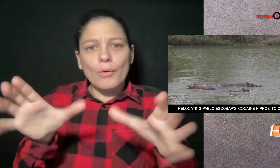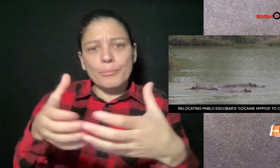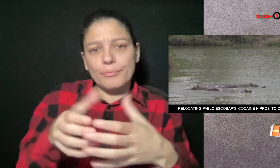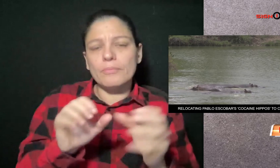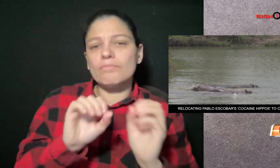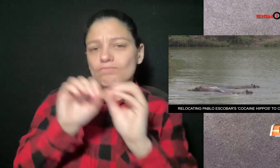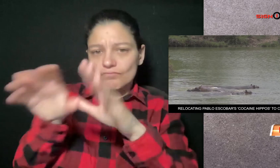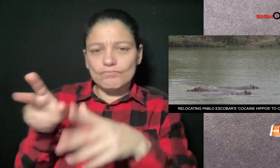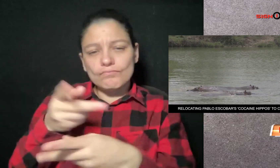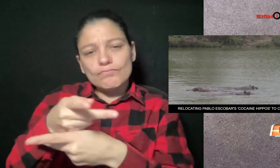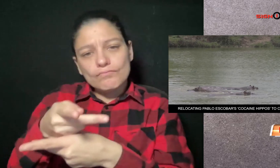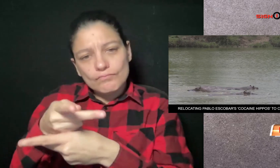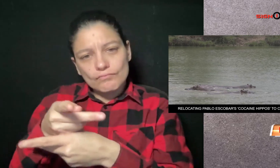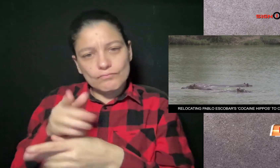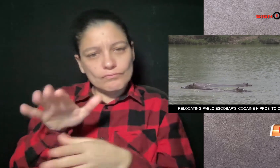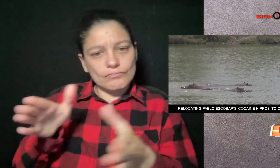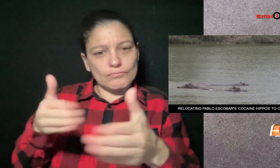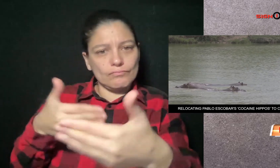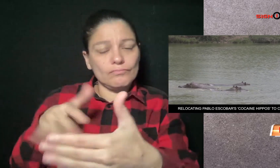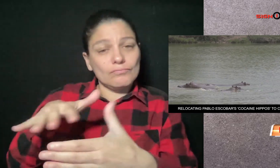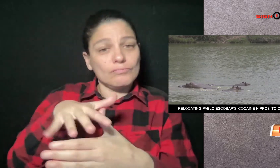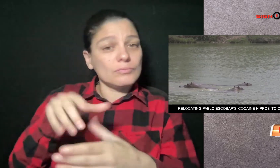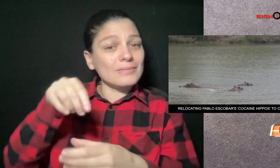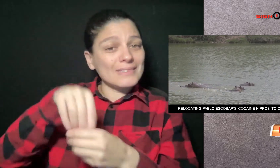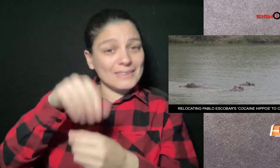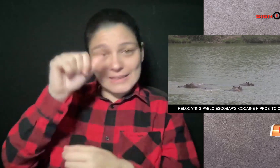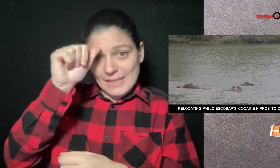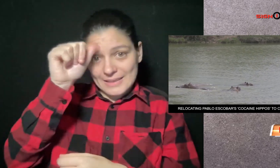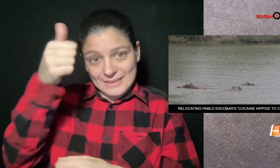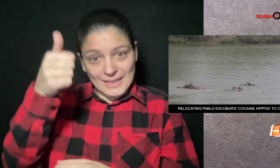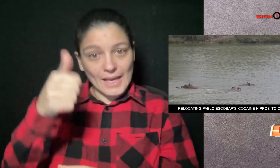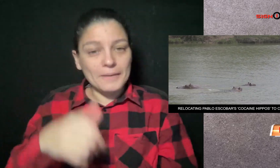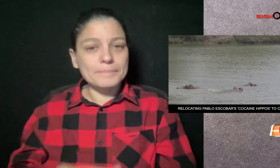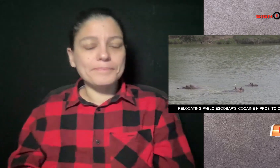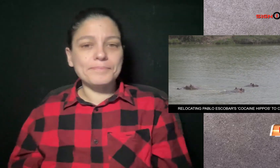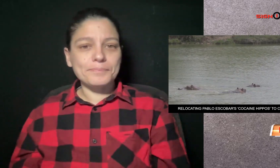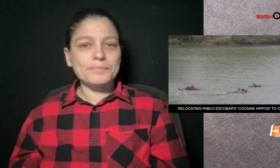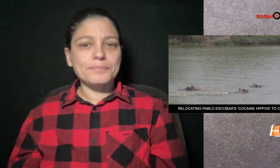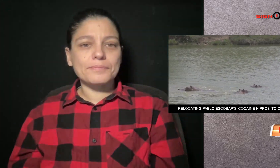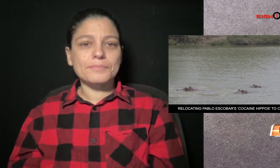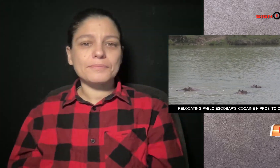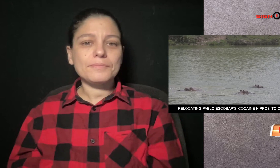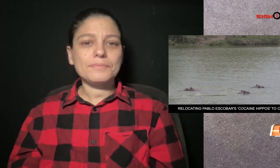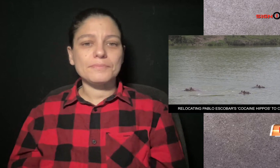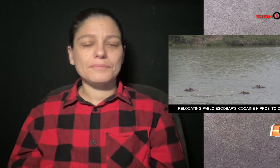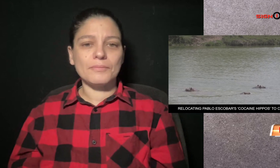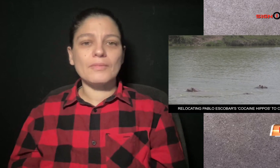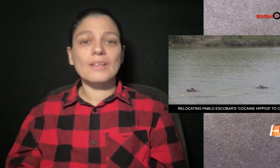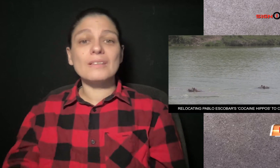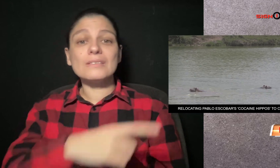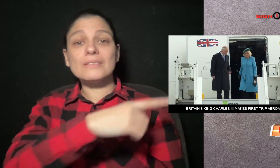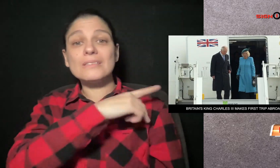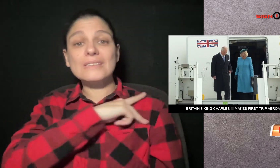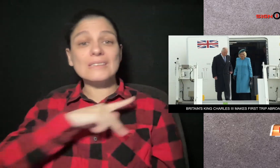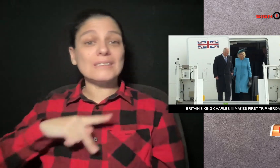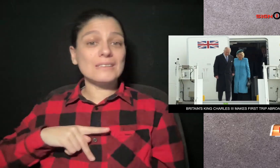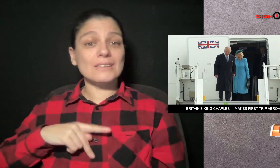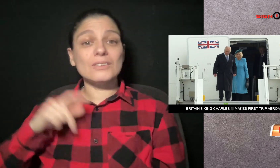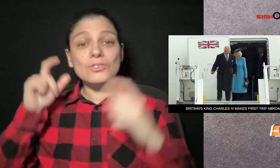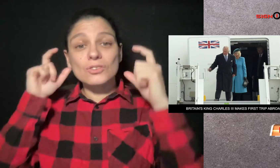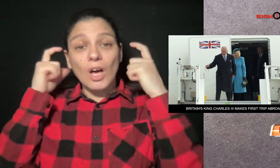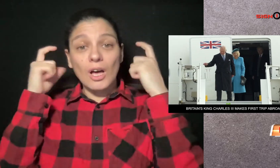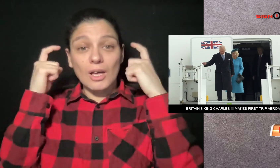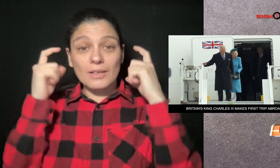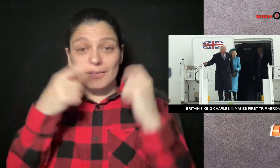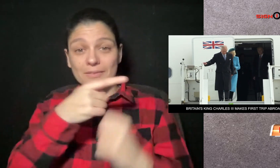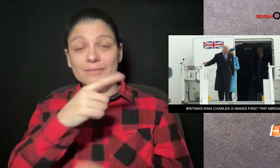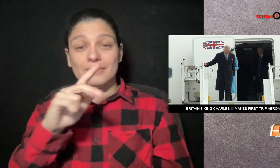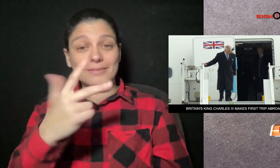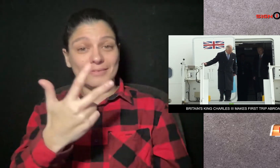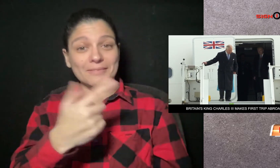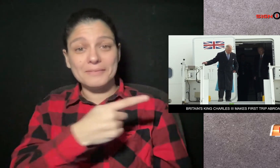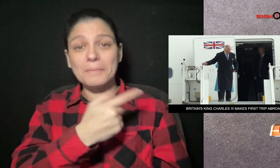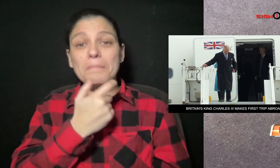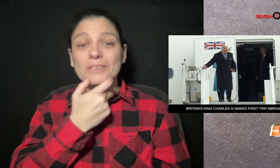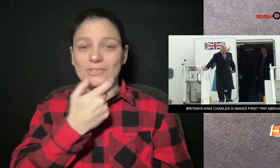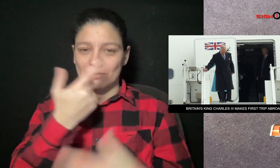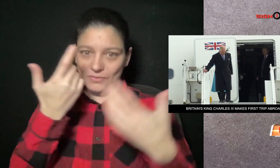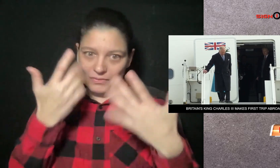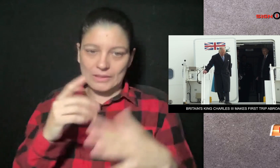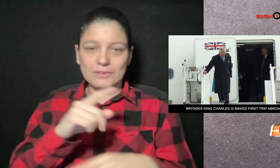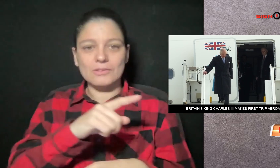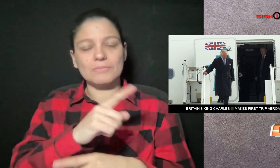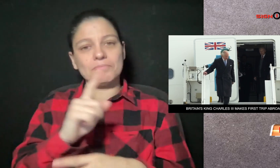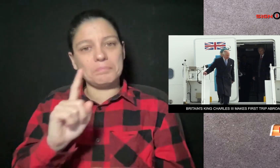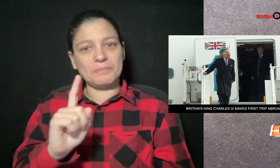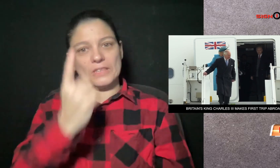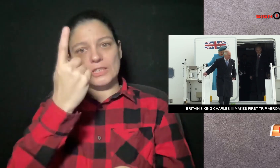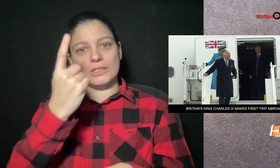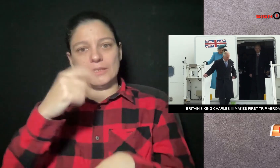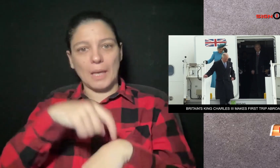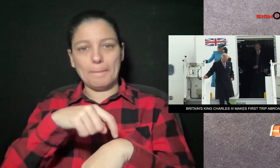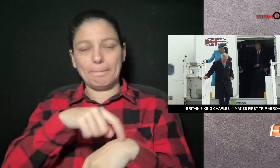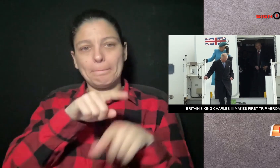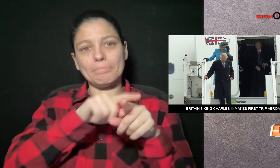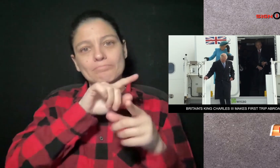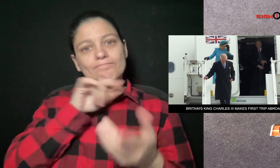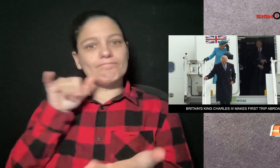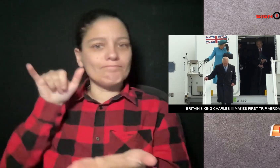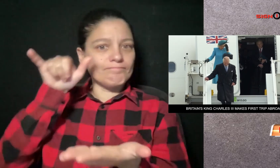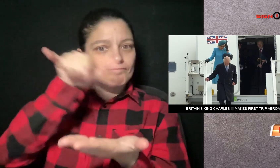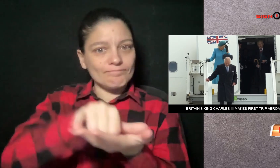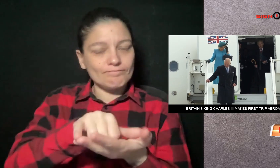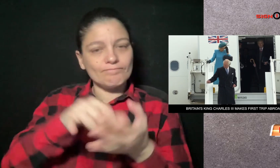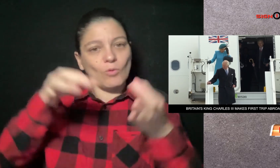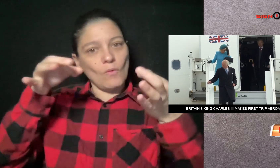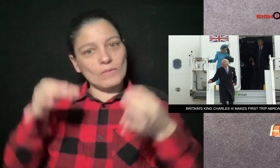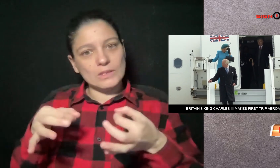and the others will go to one in India Britain's King Charles III made his first official visit